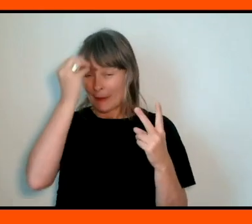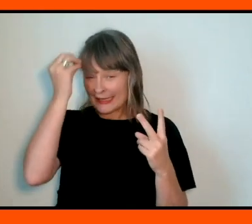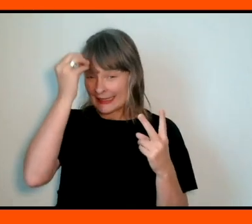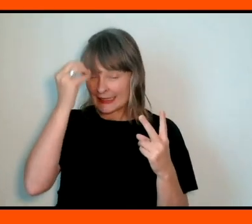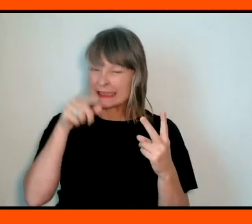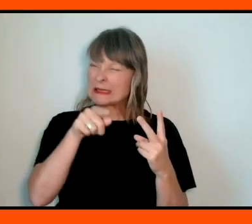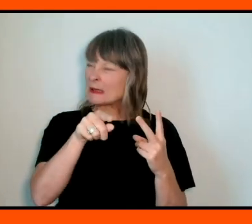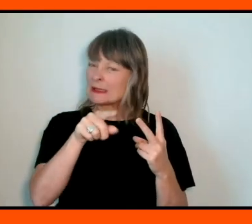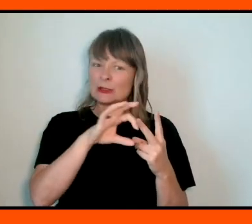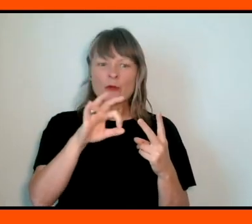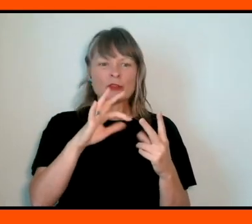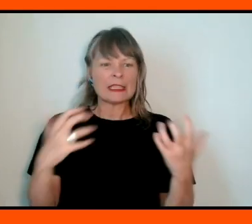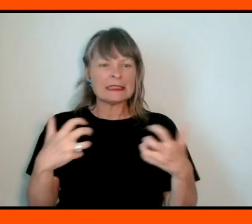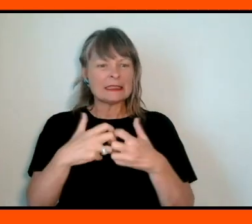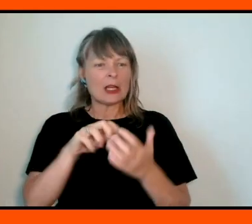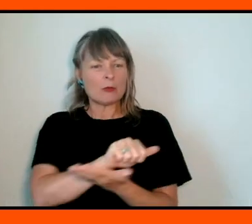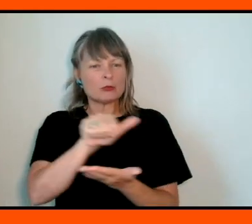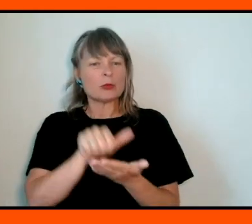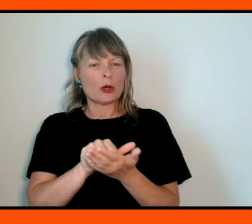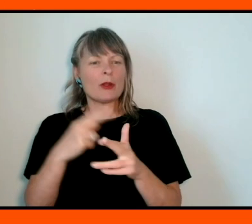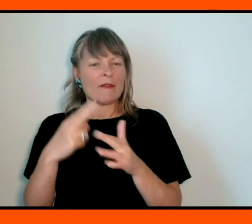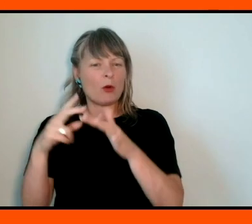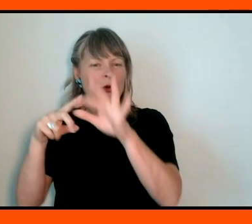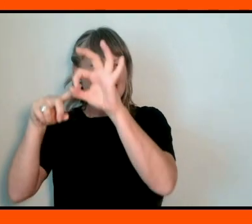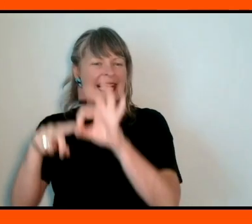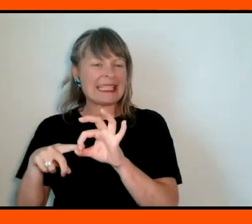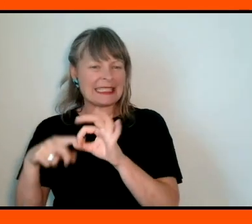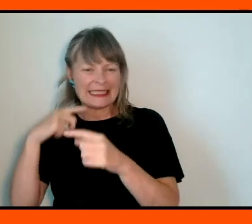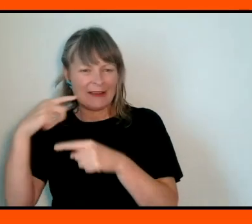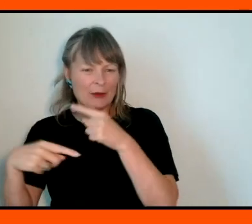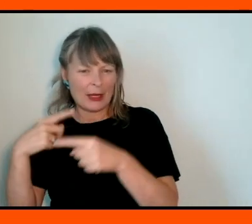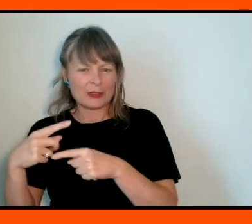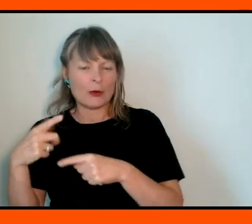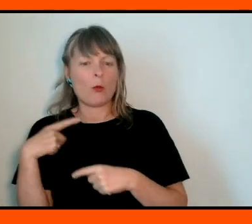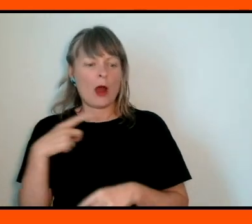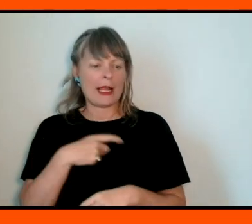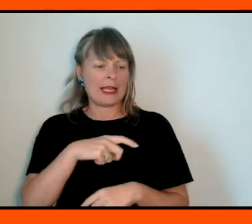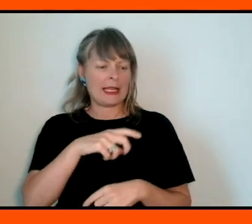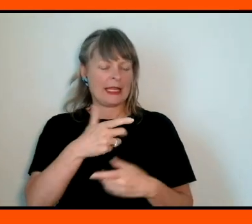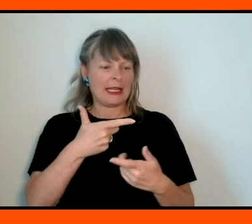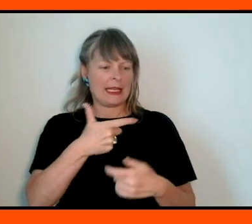because attitudes can change much more quickly than other characteristics and may not be as relevant.